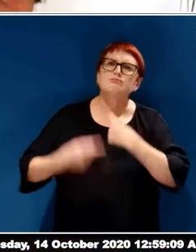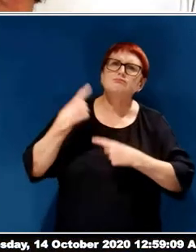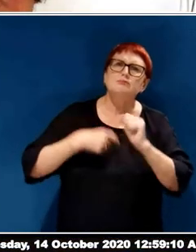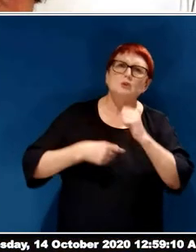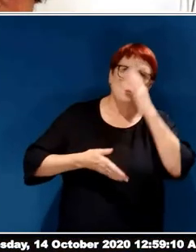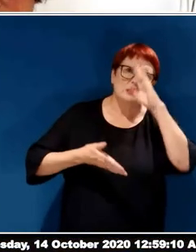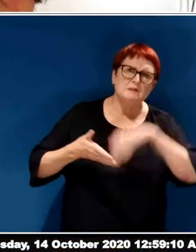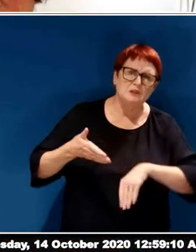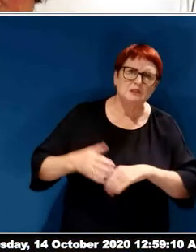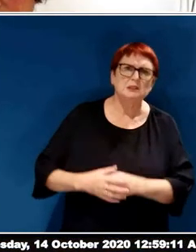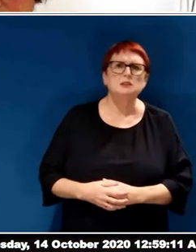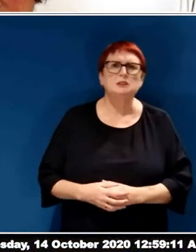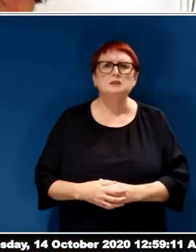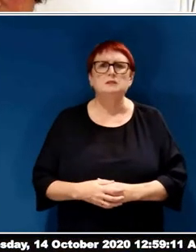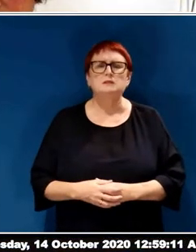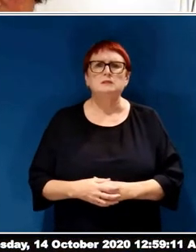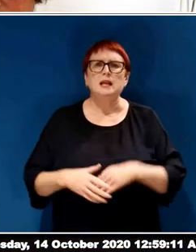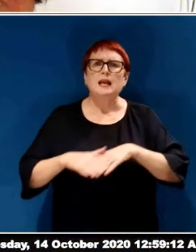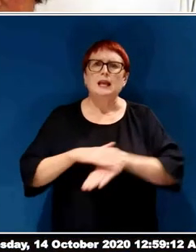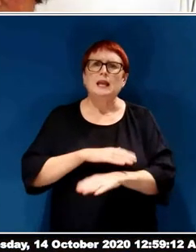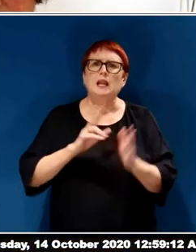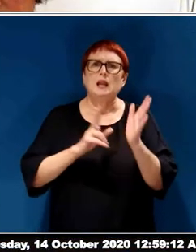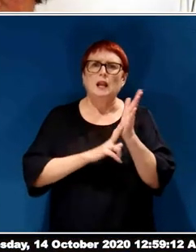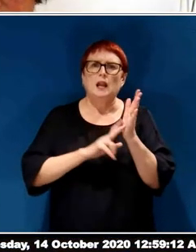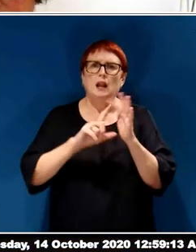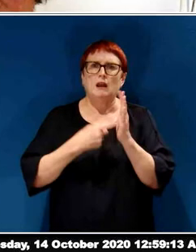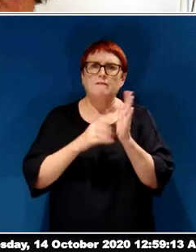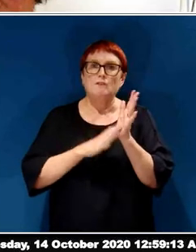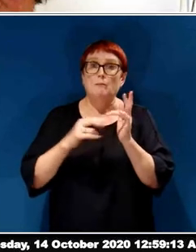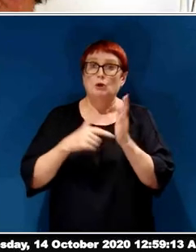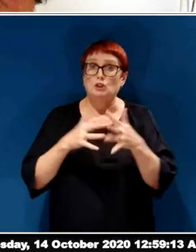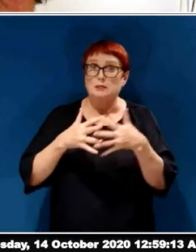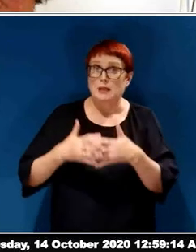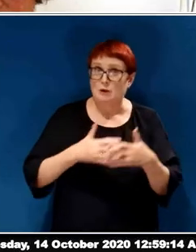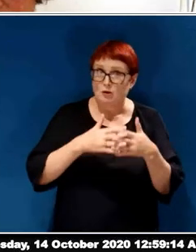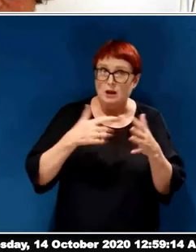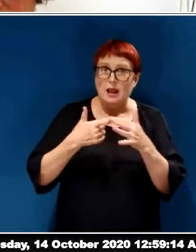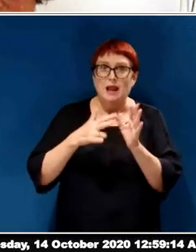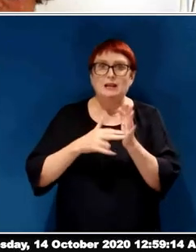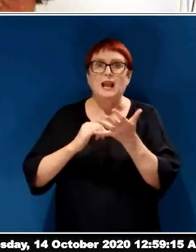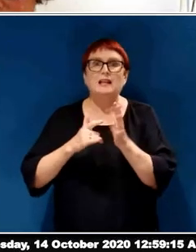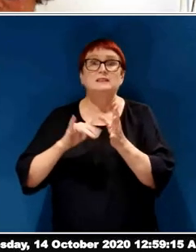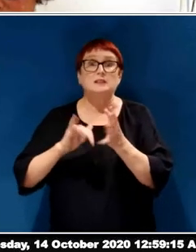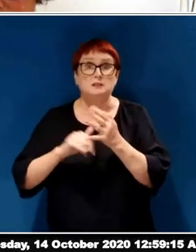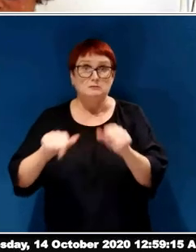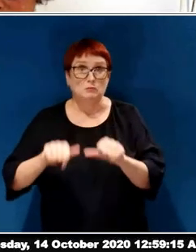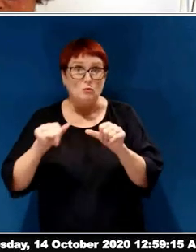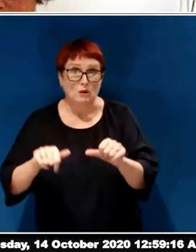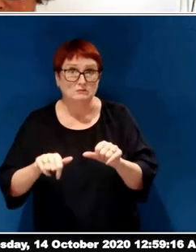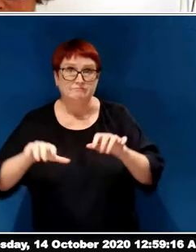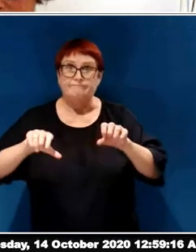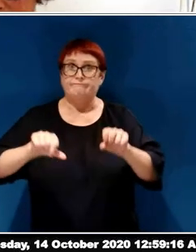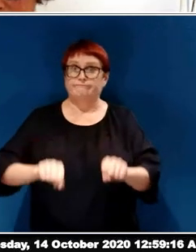Is that convenient, Chair? Yes. Thank you very much, Dr Mellifont, and thank you, Dr de Bruin.